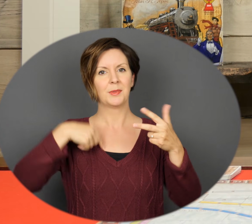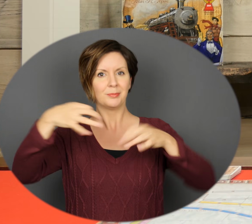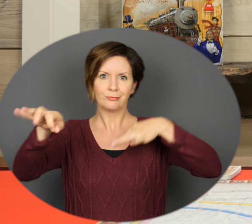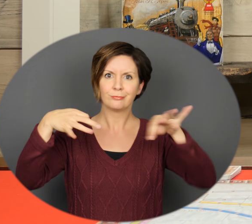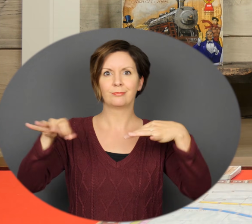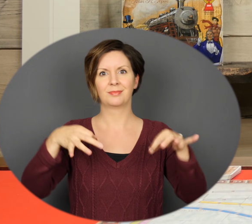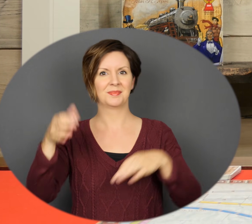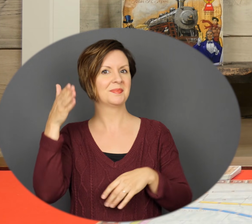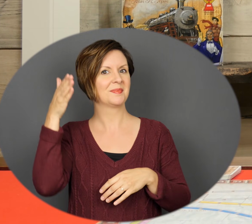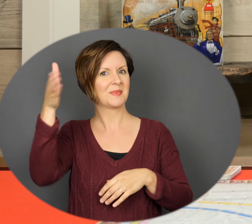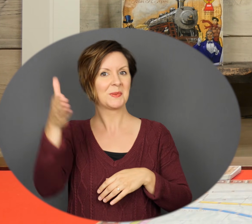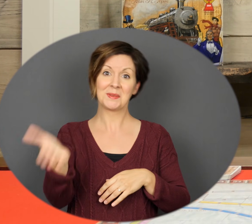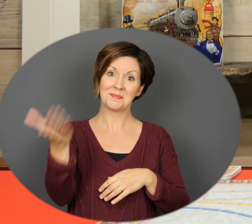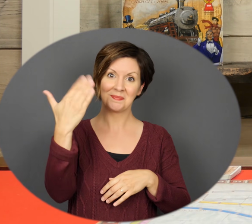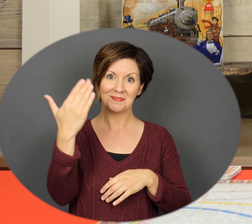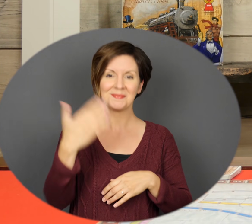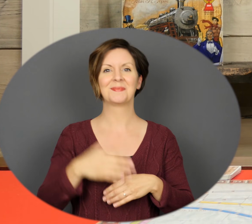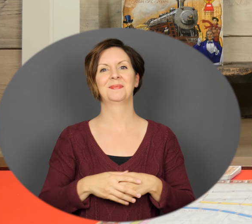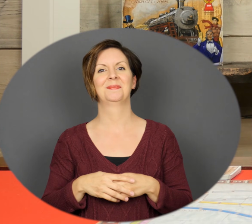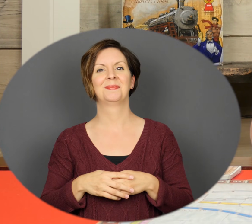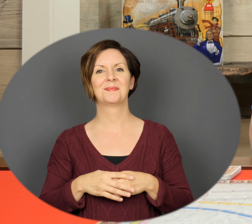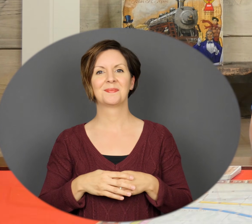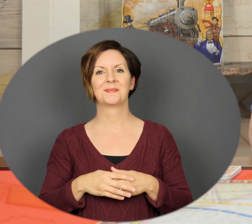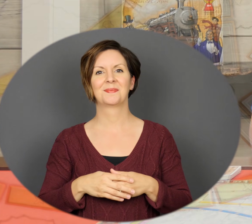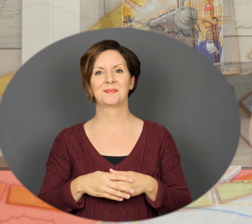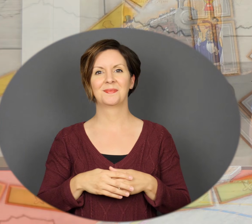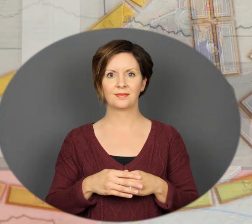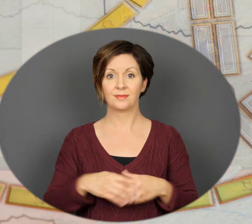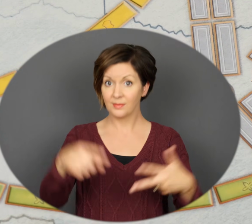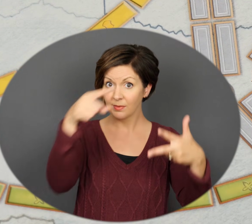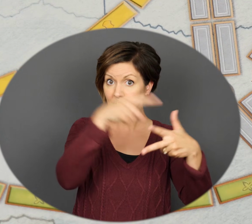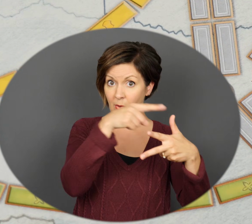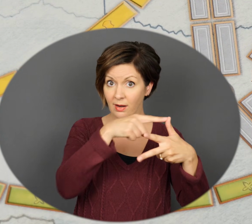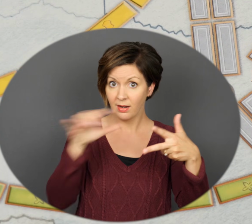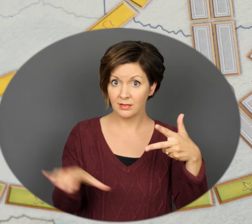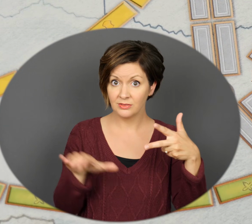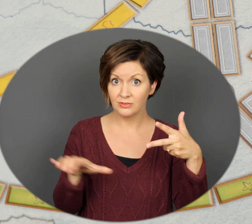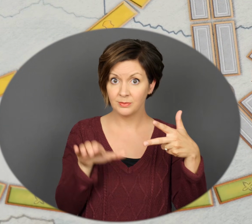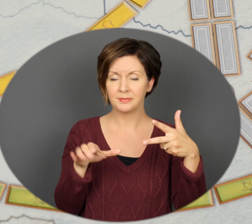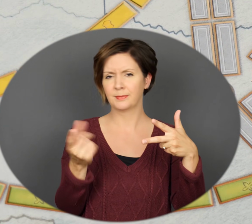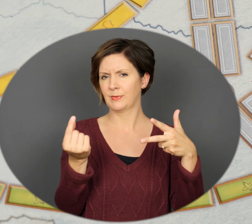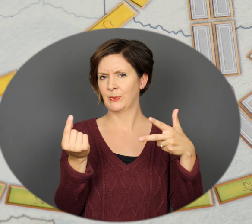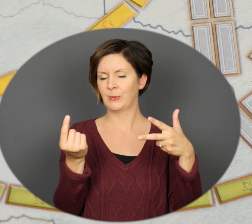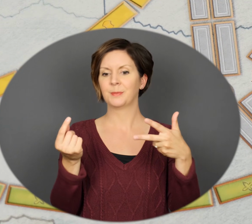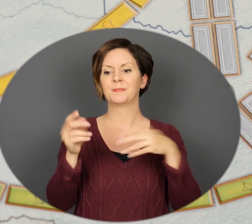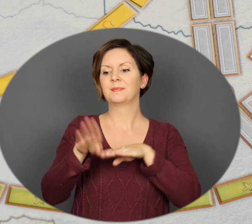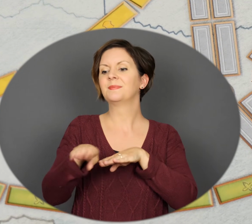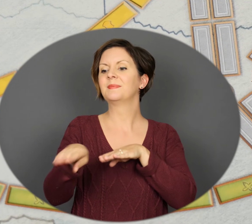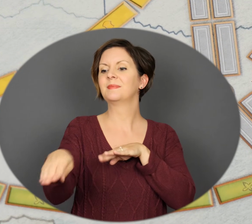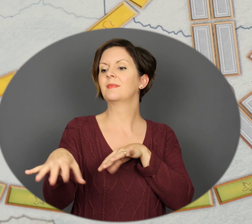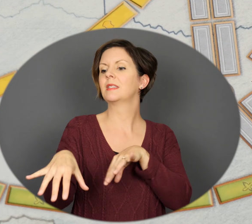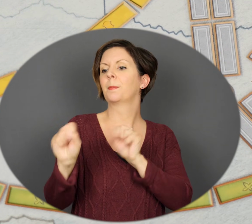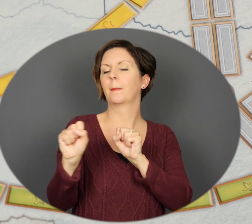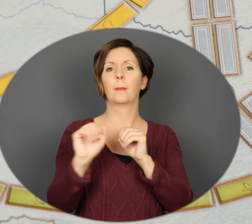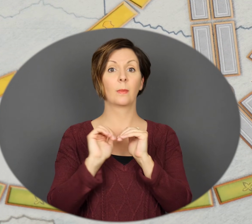So let's go back to the table and I'll explain what those actions are. One option is to claim a route by playing a set of cards from your hand